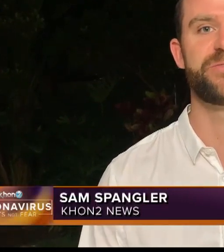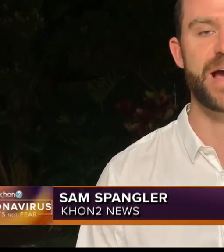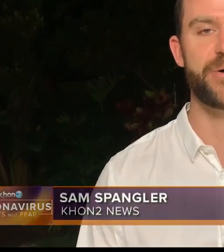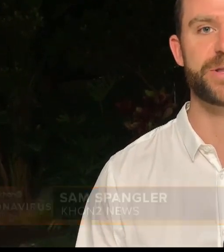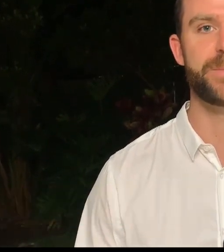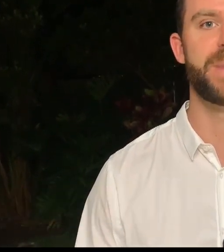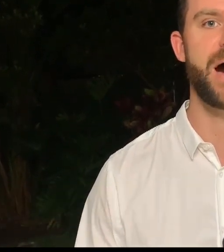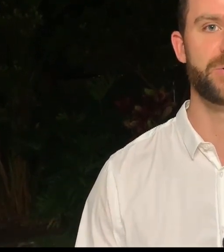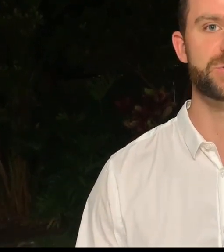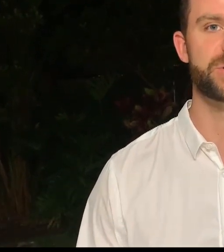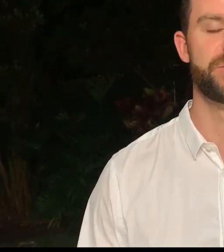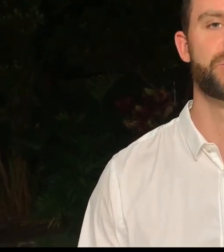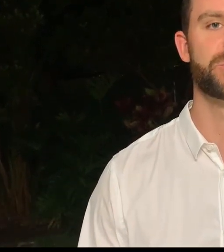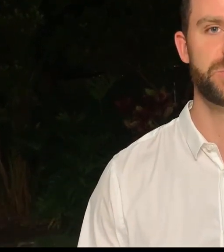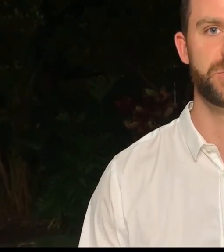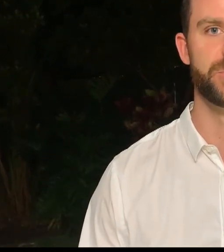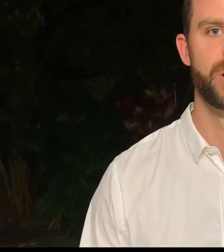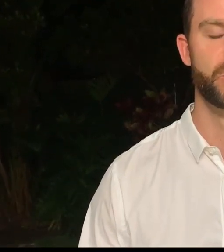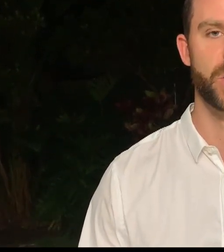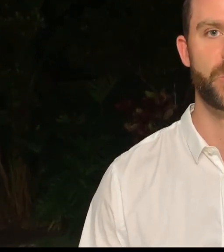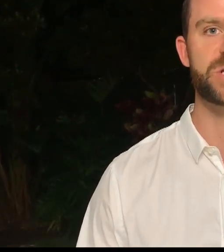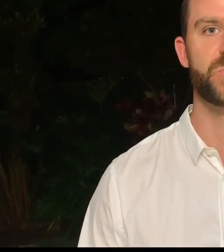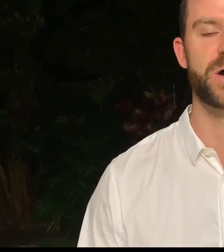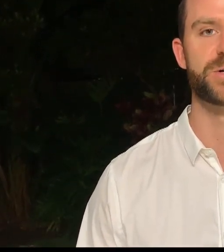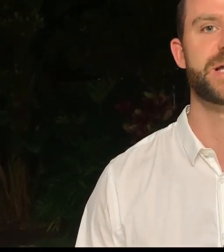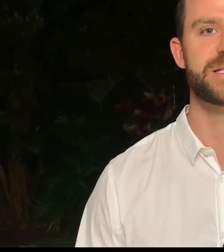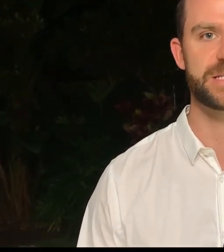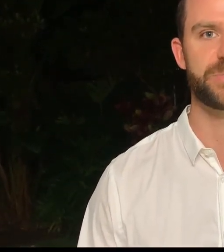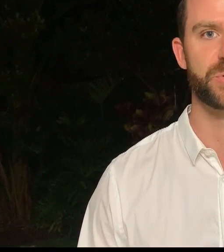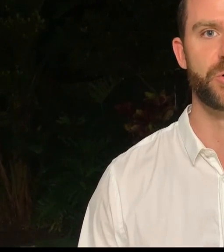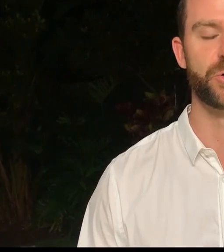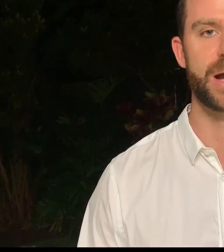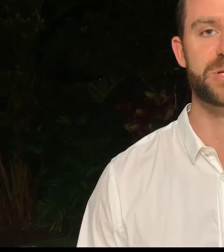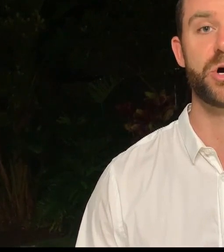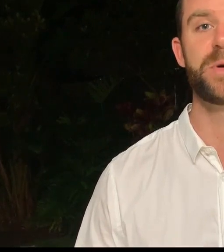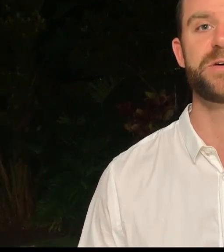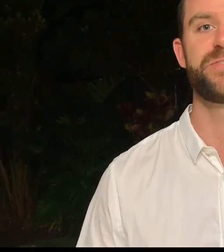TRADITIONAL TESTING..." COVID-19 CAN BE FOUND IN FECAL MATTER... WHICH IS WHY THE